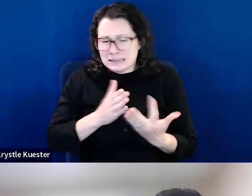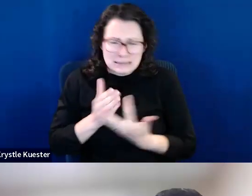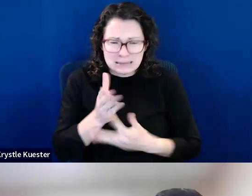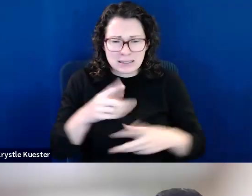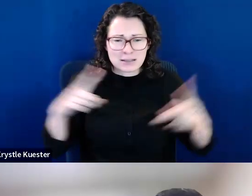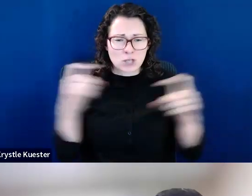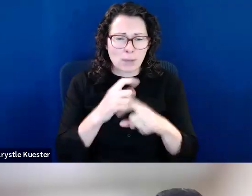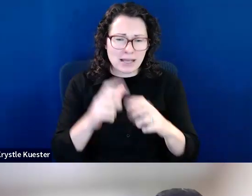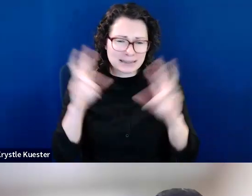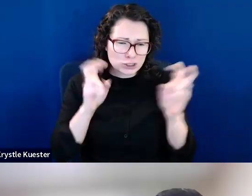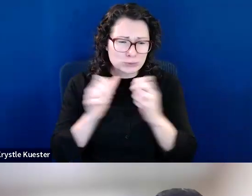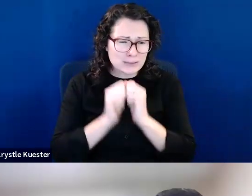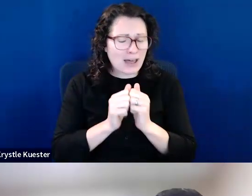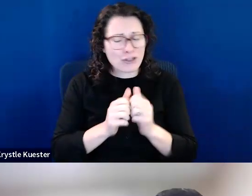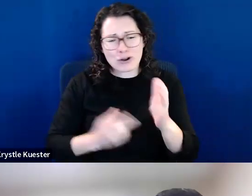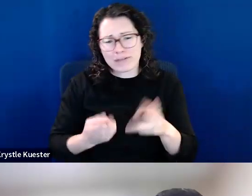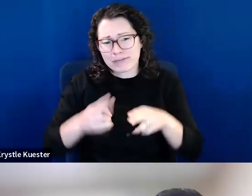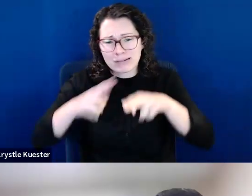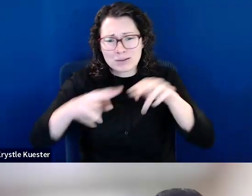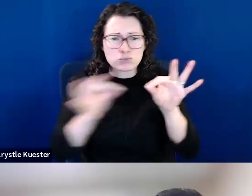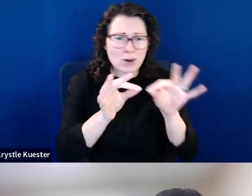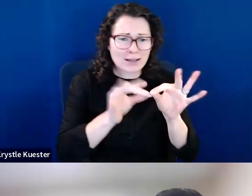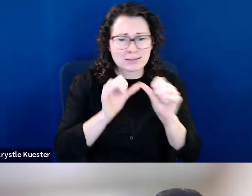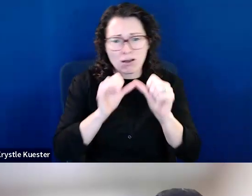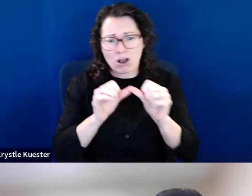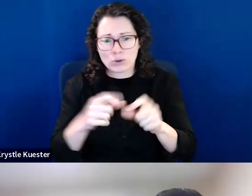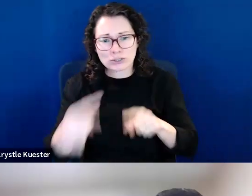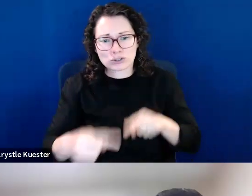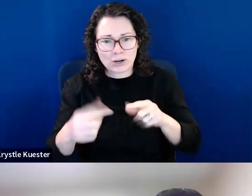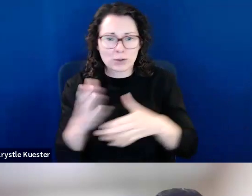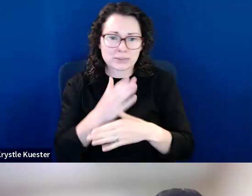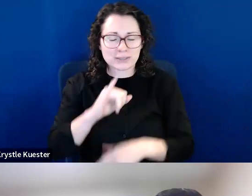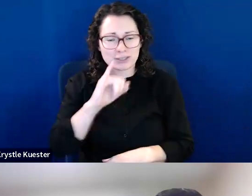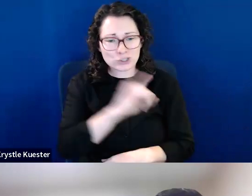together of rising drug prices and the ongoing struggle between insurance companies and big